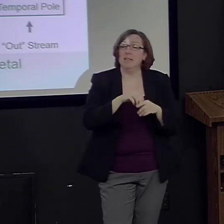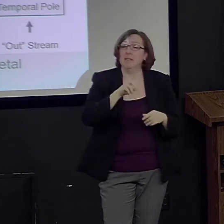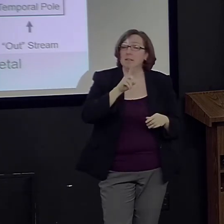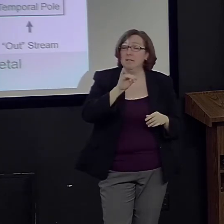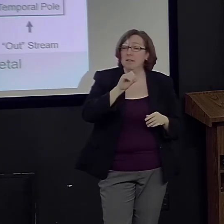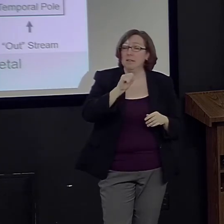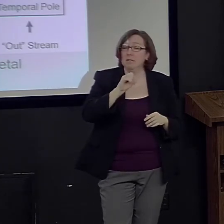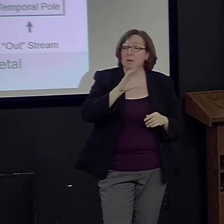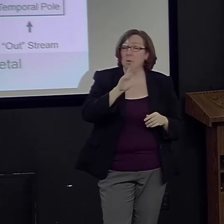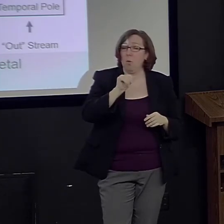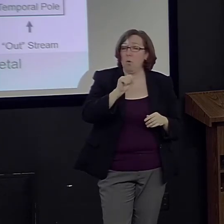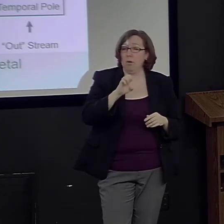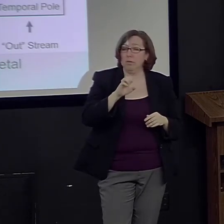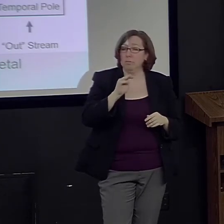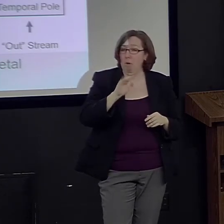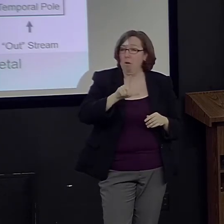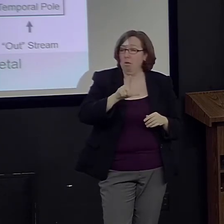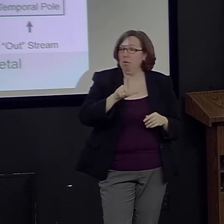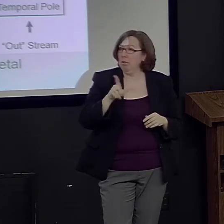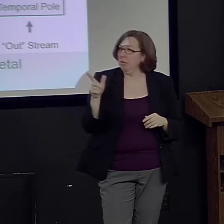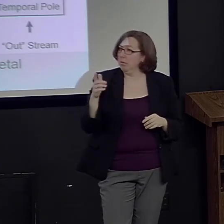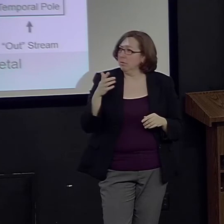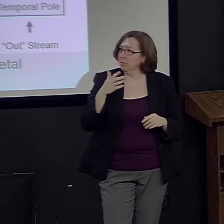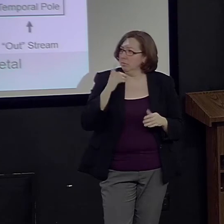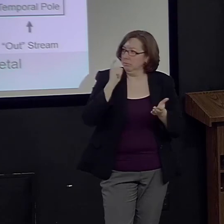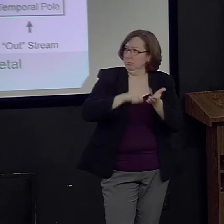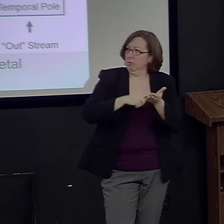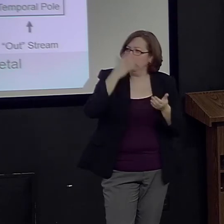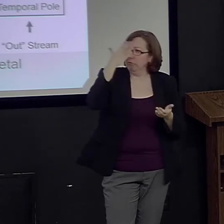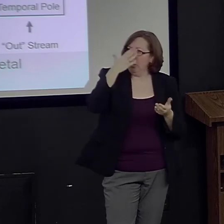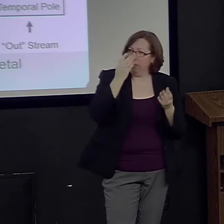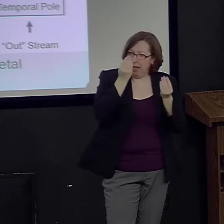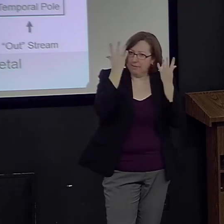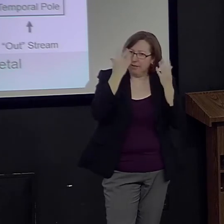there was frontal activity. The person who was,